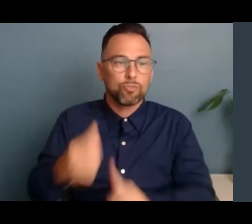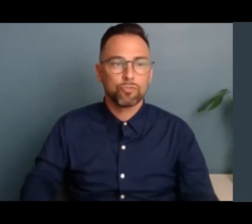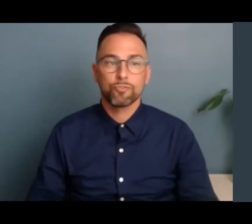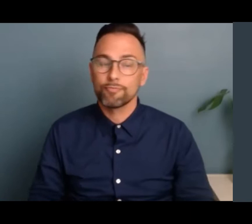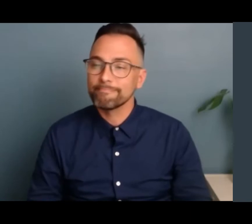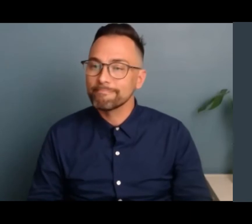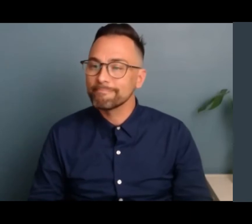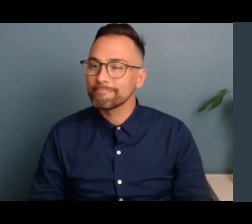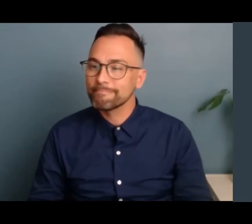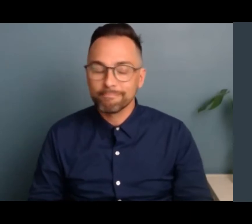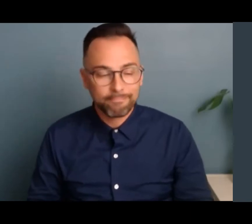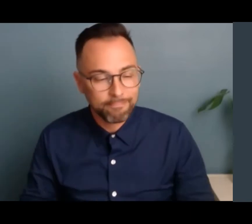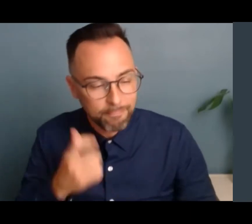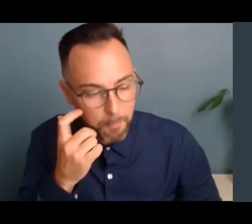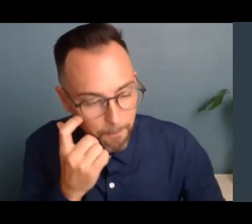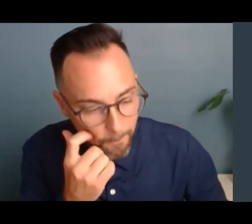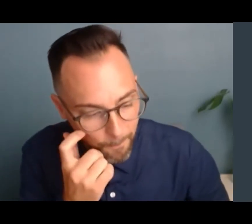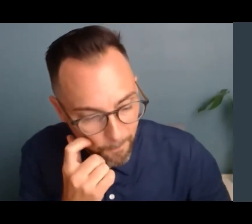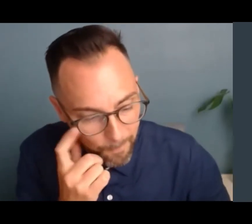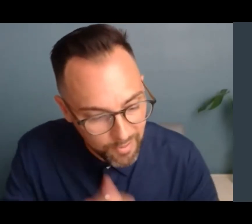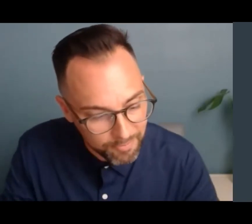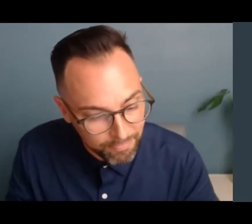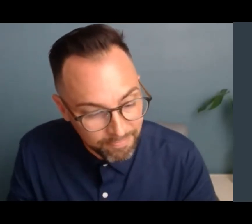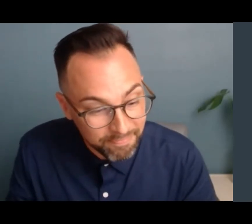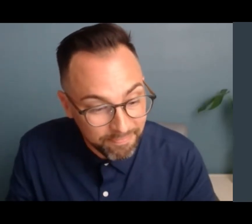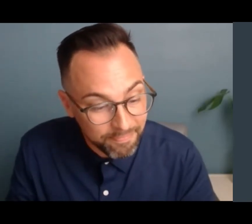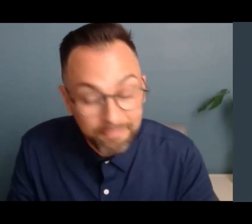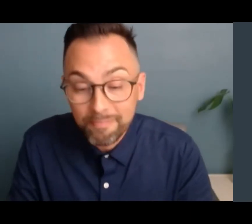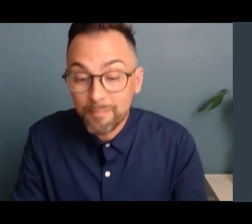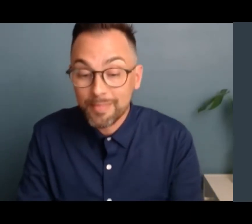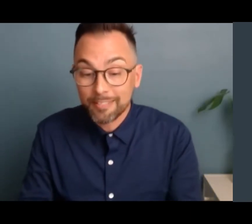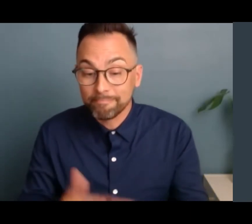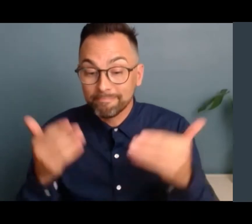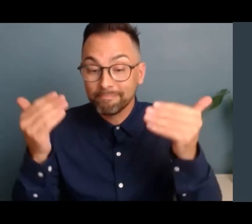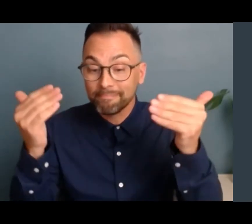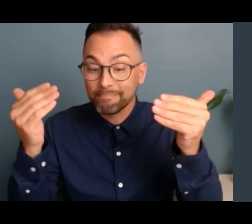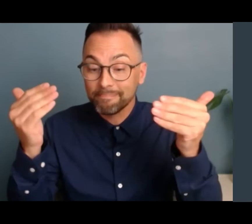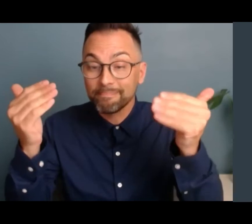to those questions-- or those orientation opportunities. Next slide.